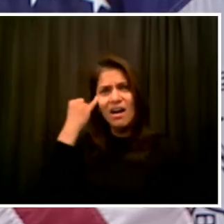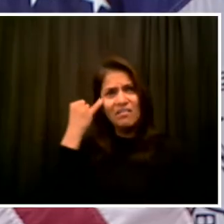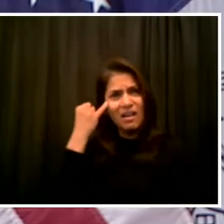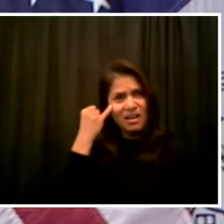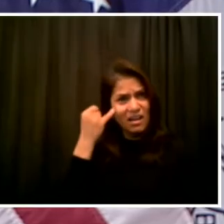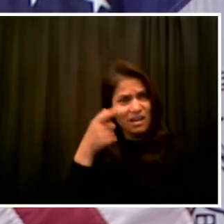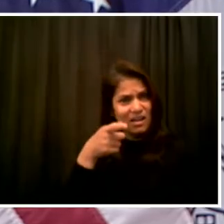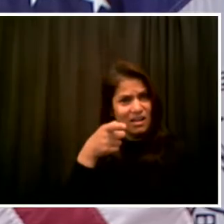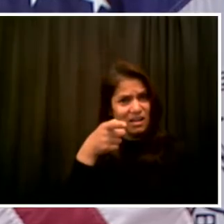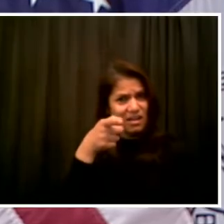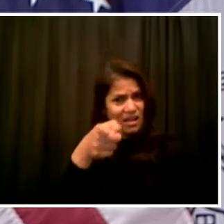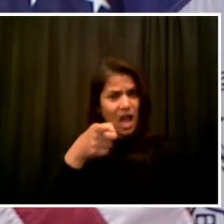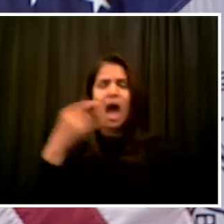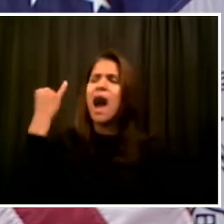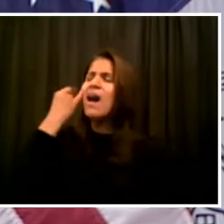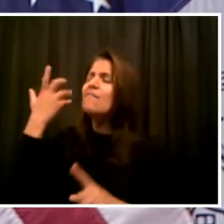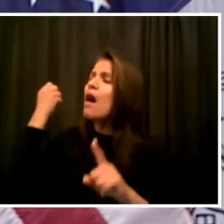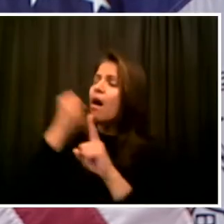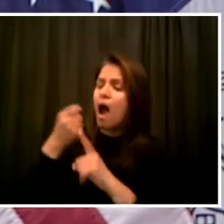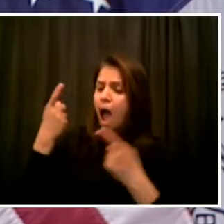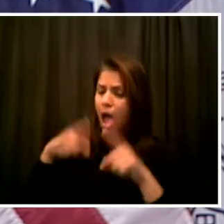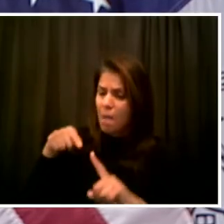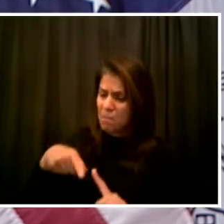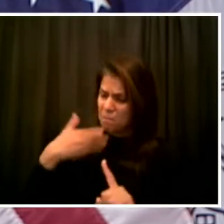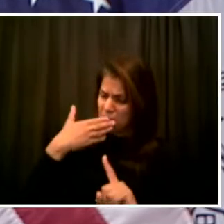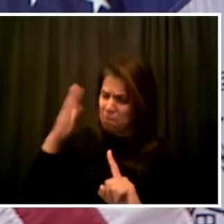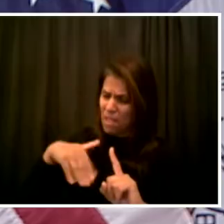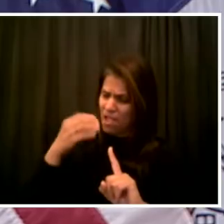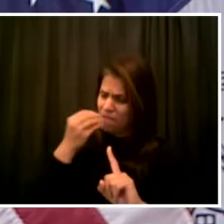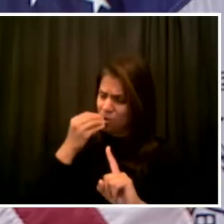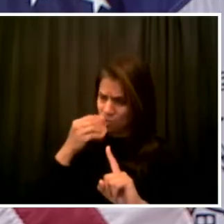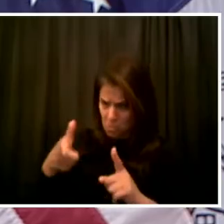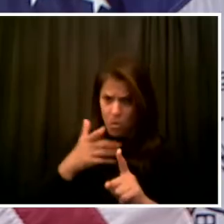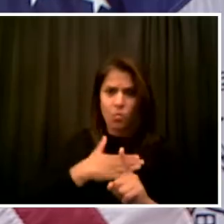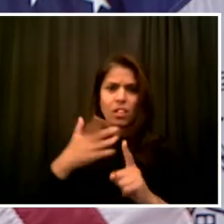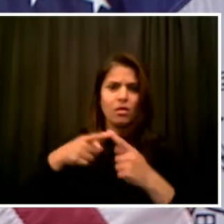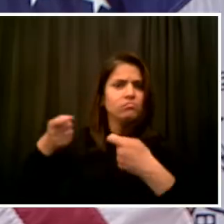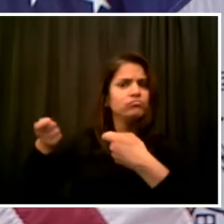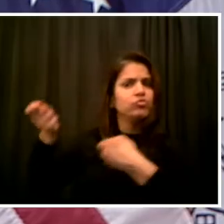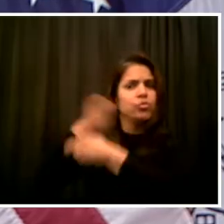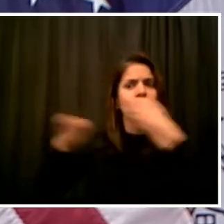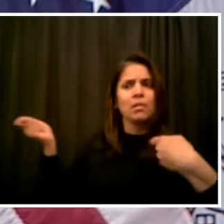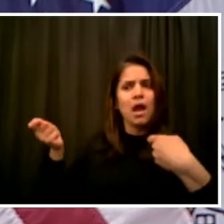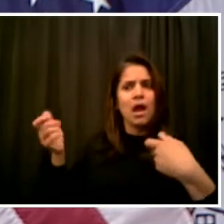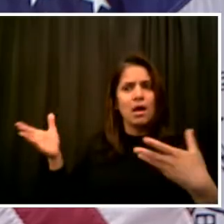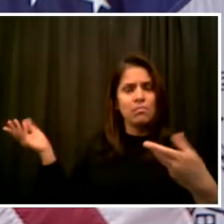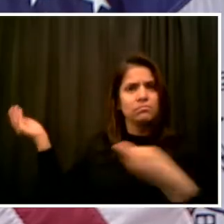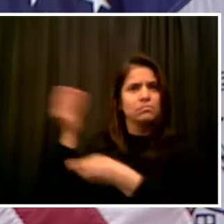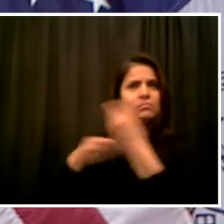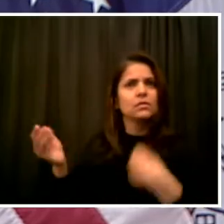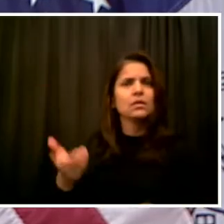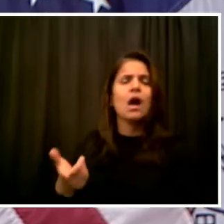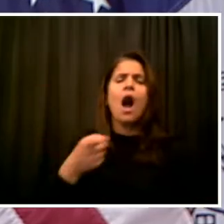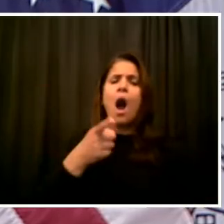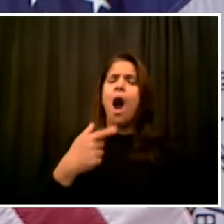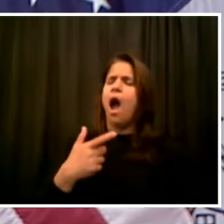FRESH DELIVERY OF FOOD RIGHT AWAY? OF COURSE. THANK YOU FOR RAISING THE CONCERN. I HEARD ABO UT OYURRE PRTOING. I APPRECIATE IT.